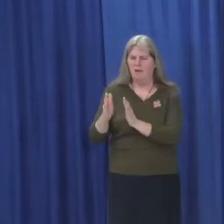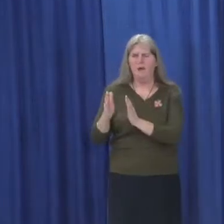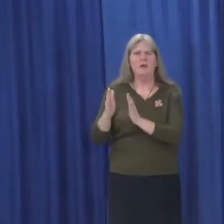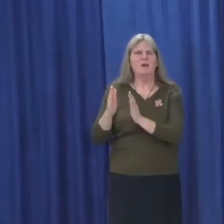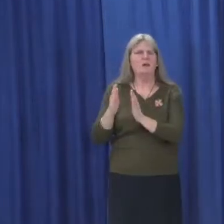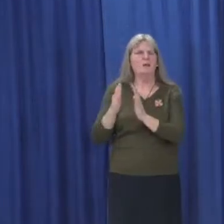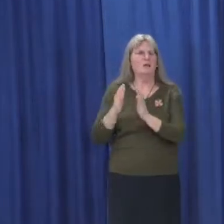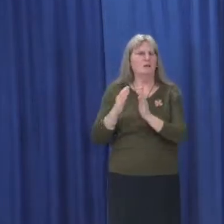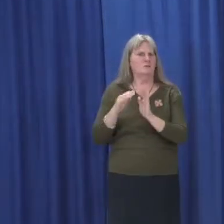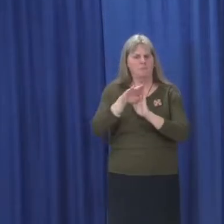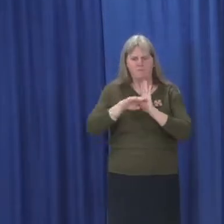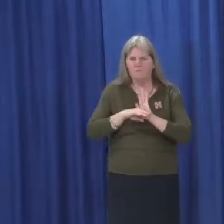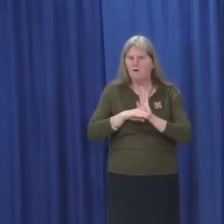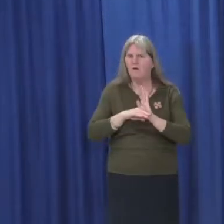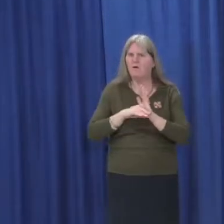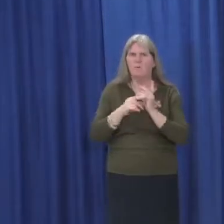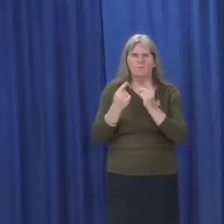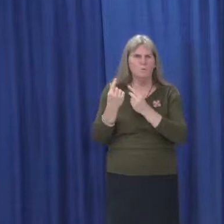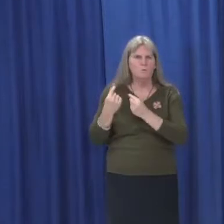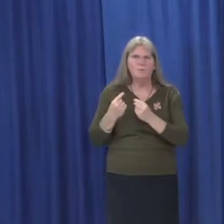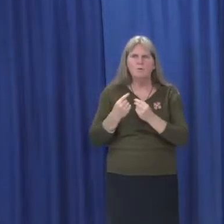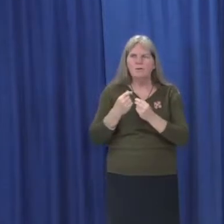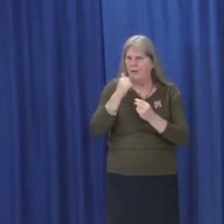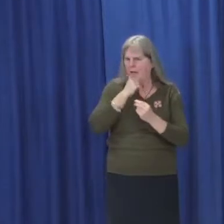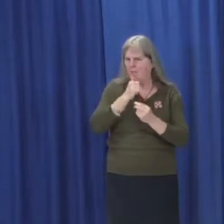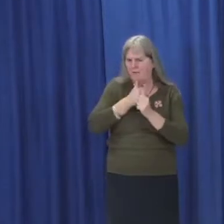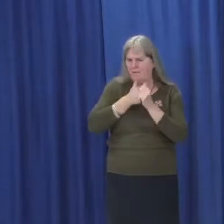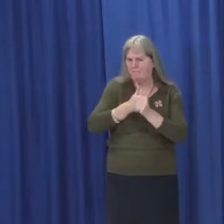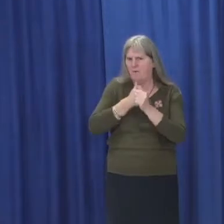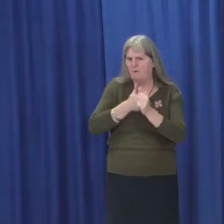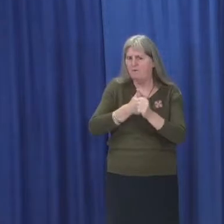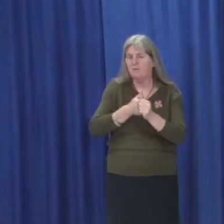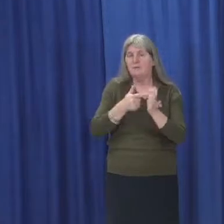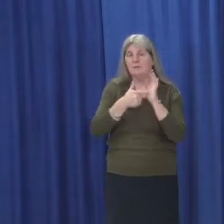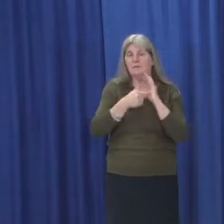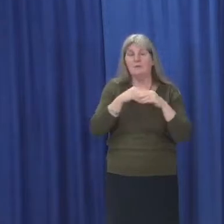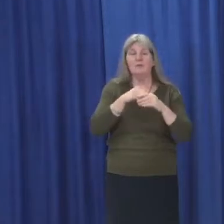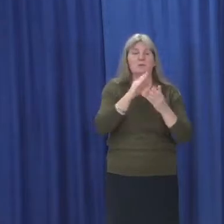operational plans played out in the schools every day on school